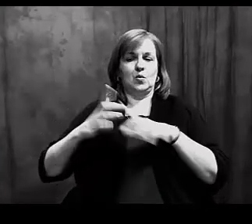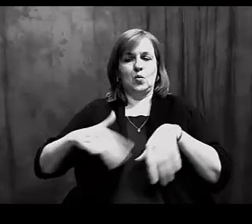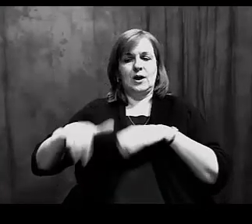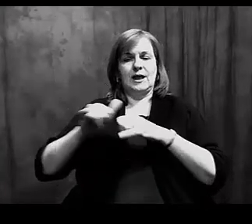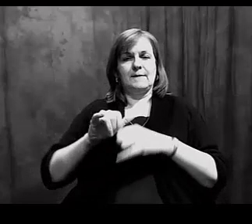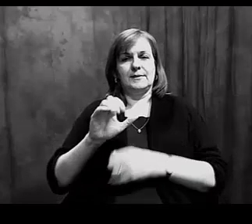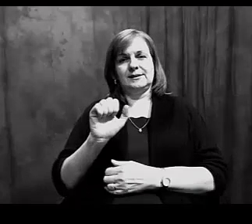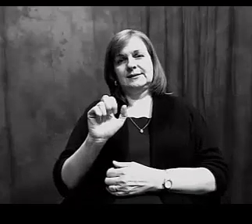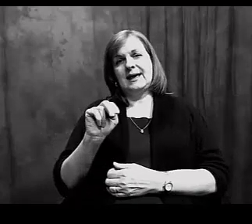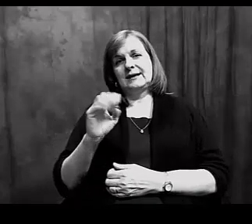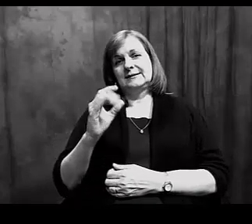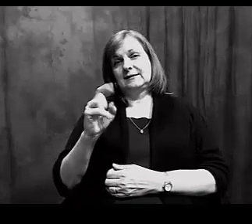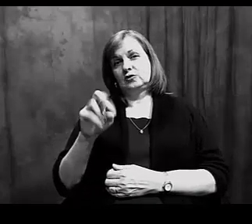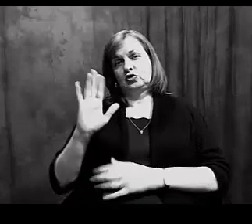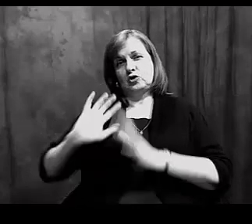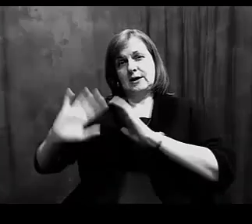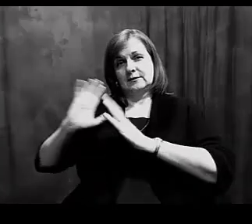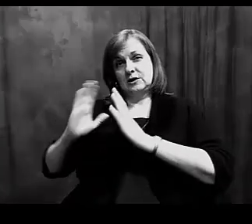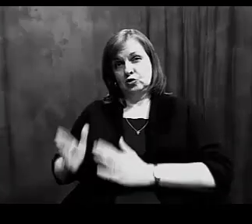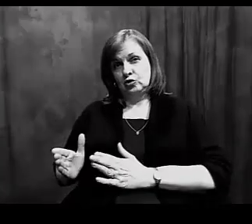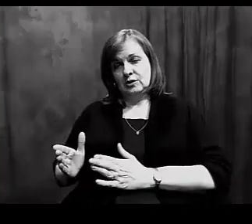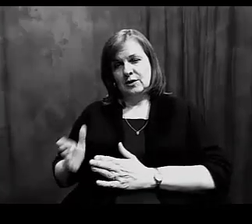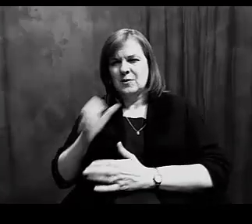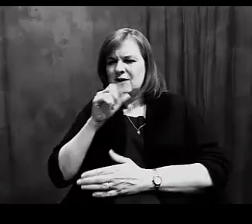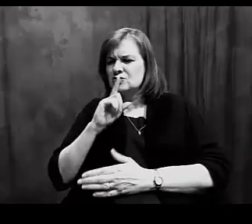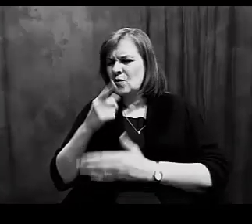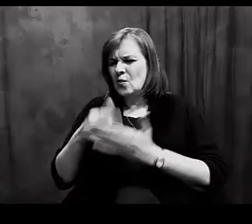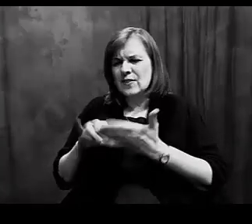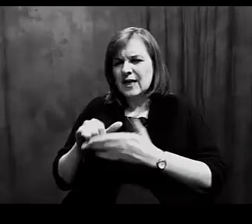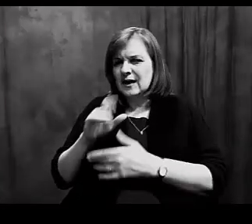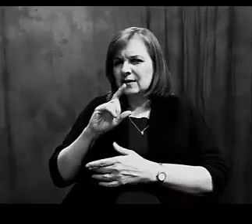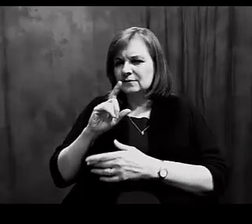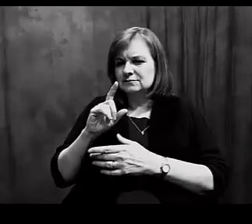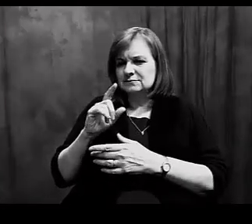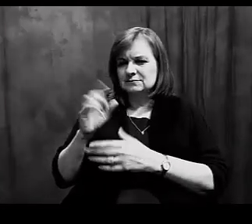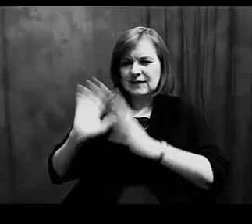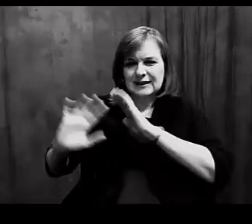necessarily know exactly what that common ancestor looks like we'll talk about that